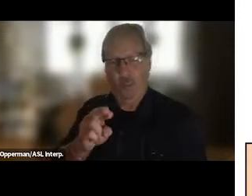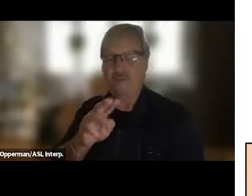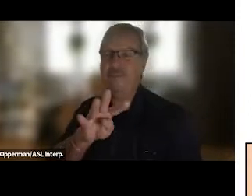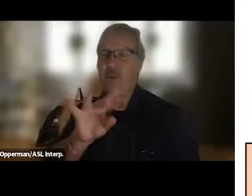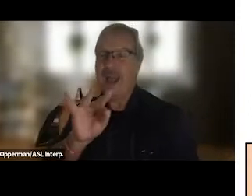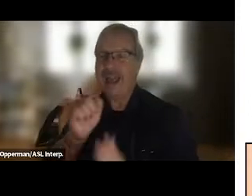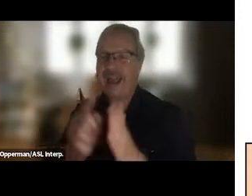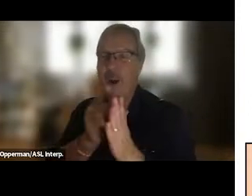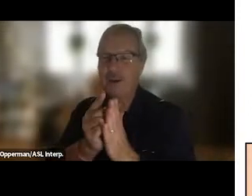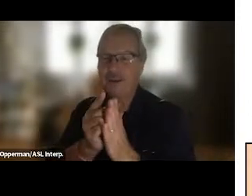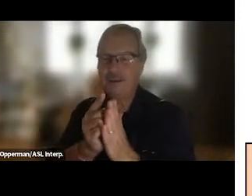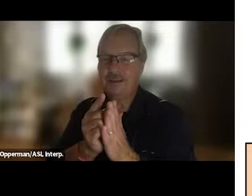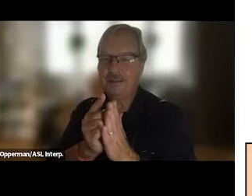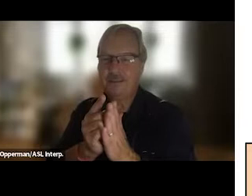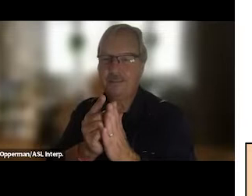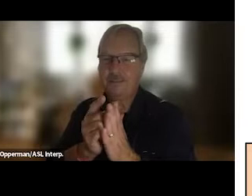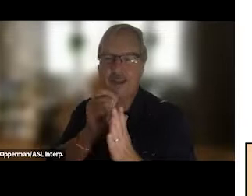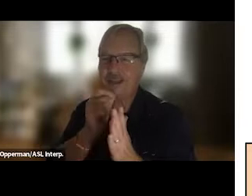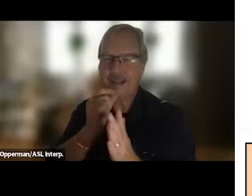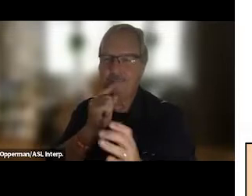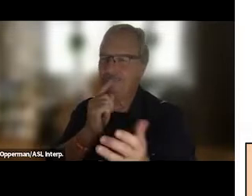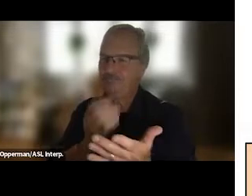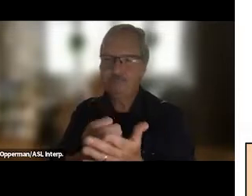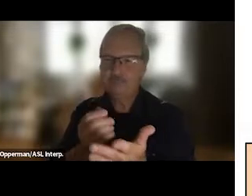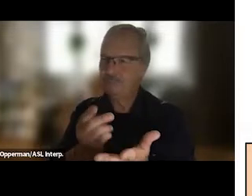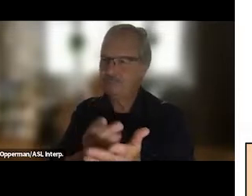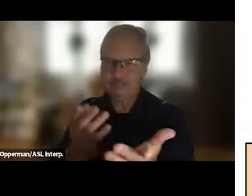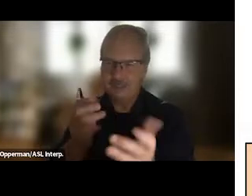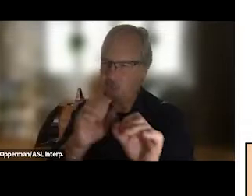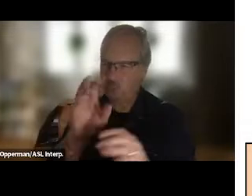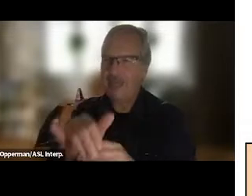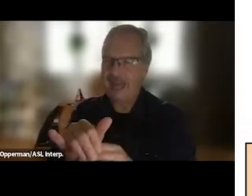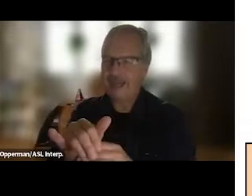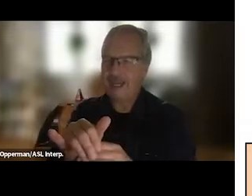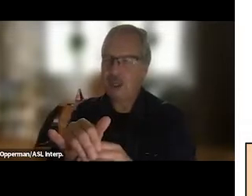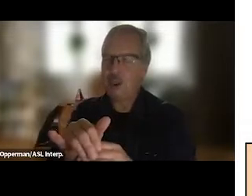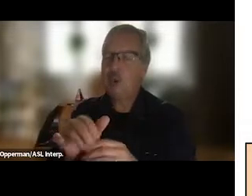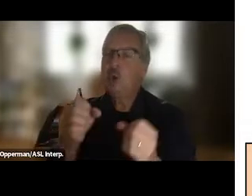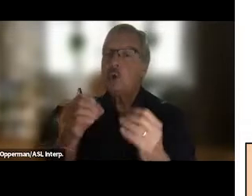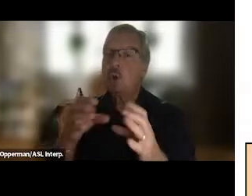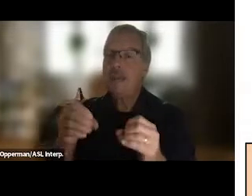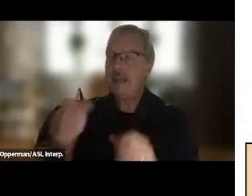is not going to be guaranteed. So many folks replaced, many inmates replaced on buprenorphine.